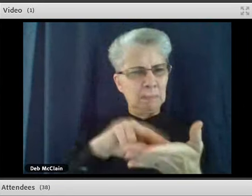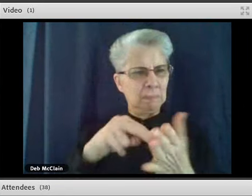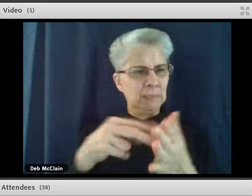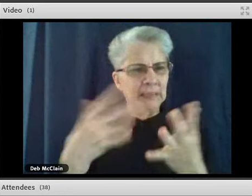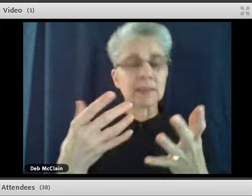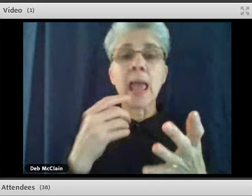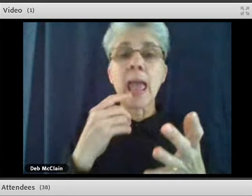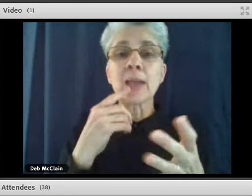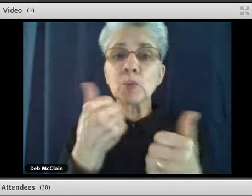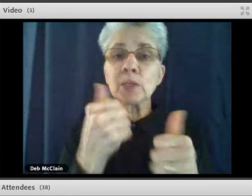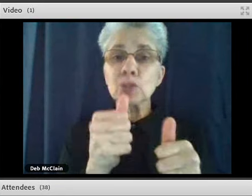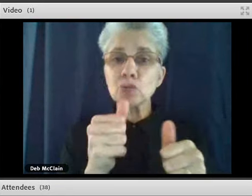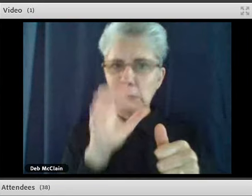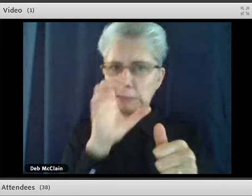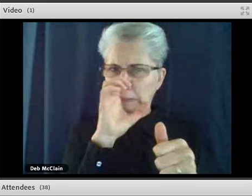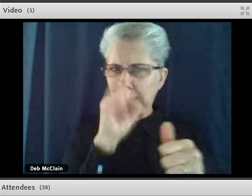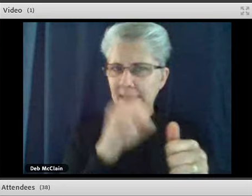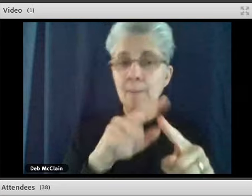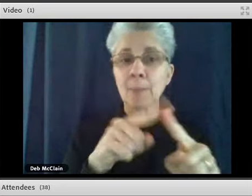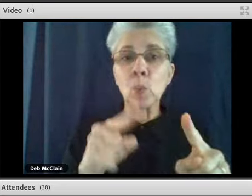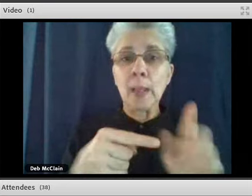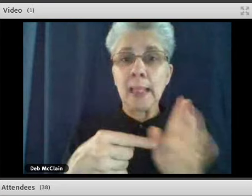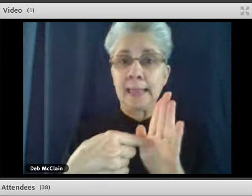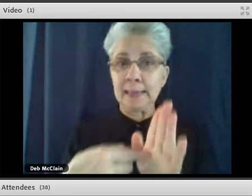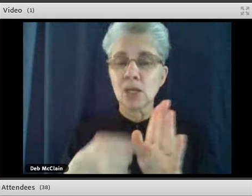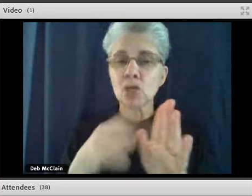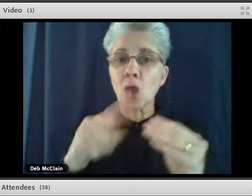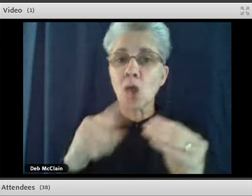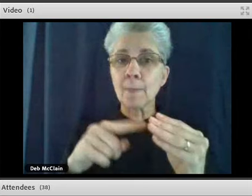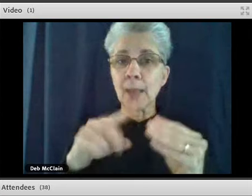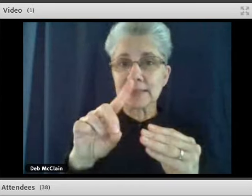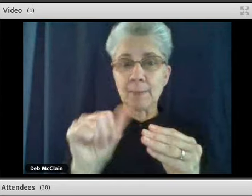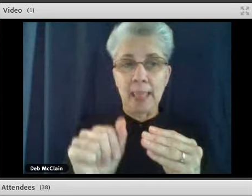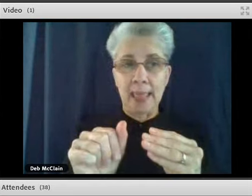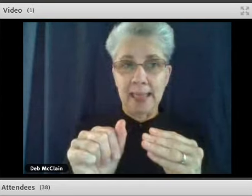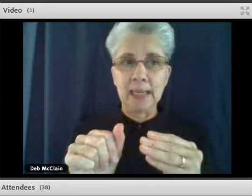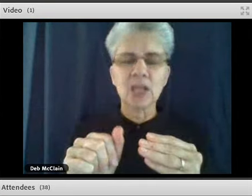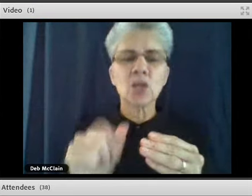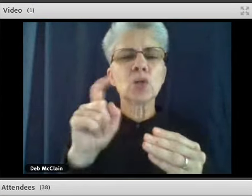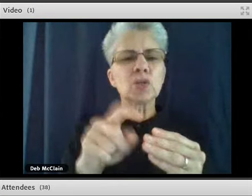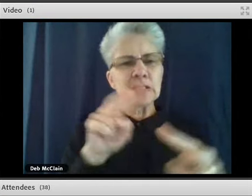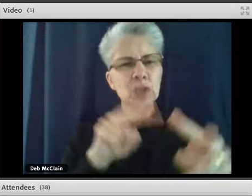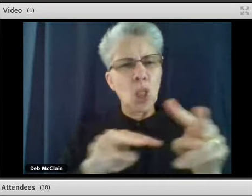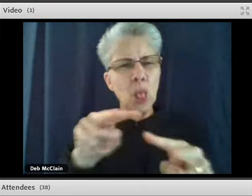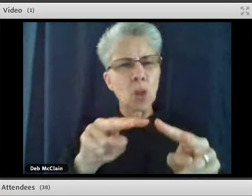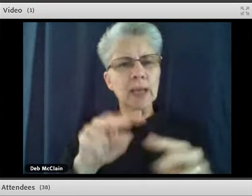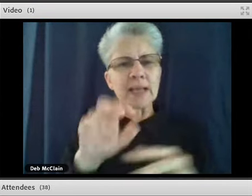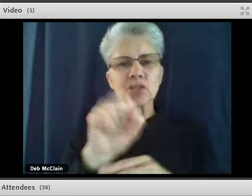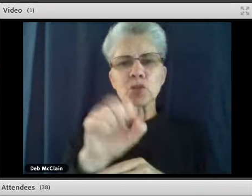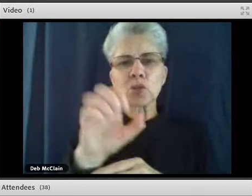And you can try to take a guess at this, but really, when you're talking about a disability, you need to look at the Social Security Administration,